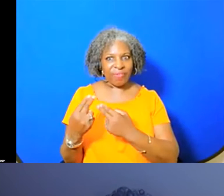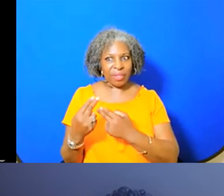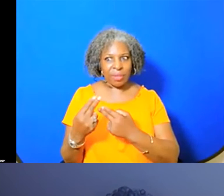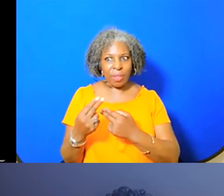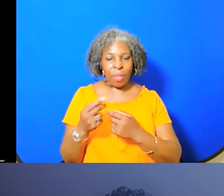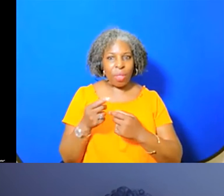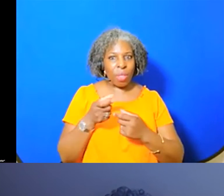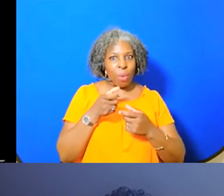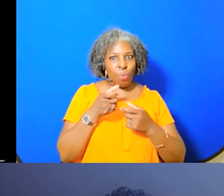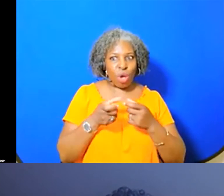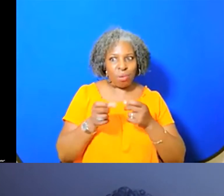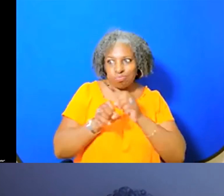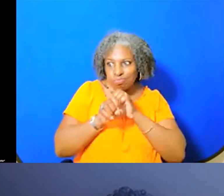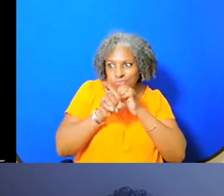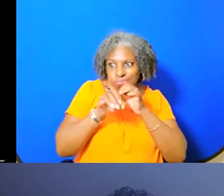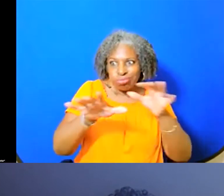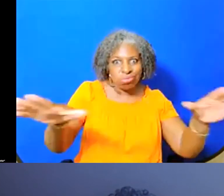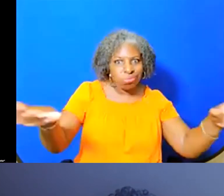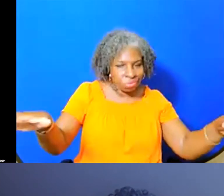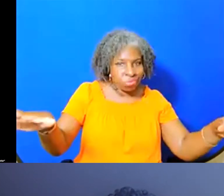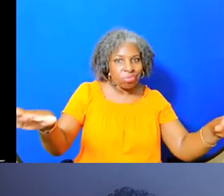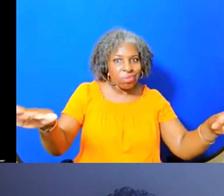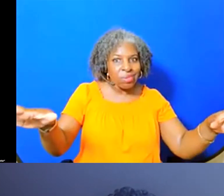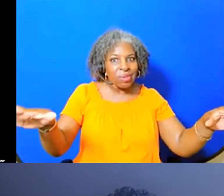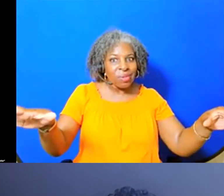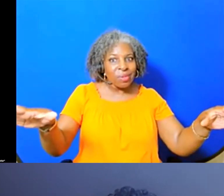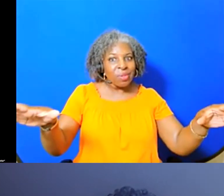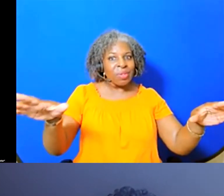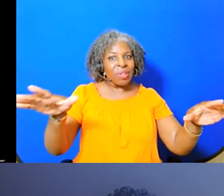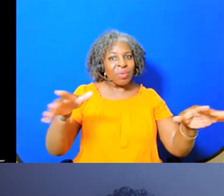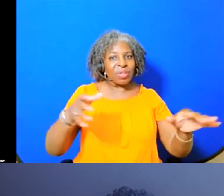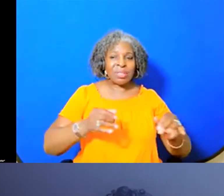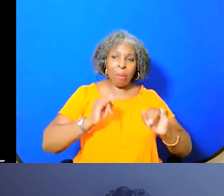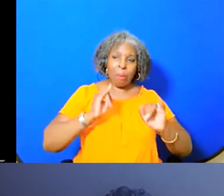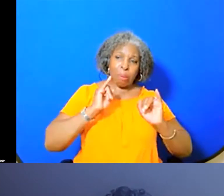And it was very anarchic. And we had some really bad paint jobs and stuff like that happening.